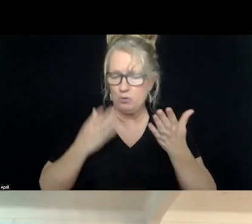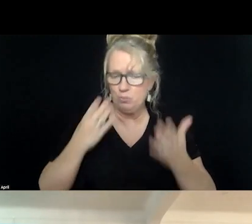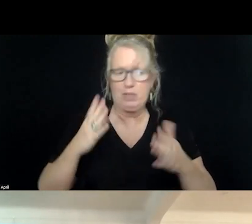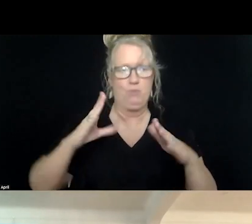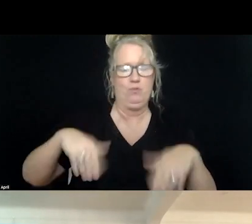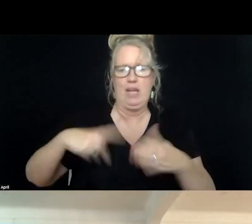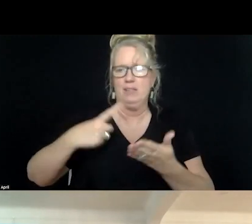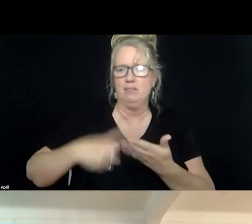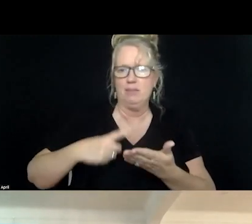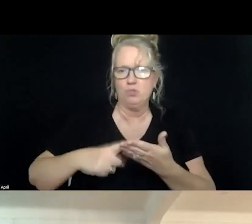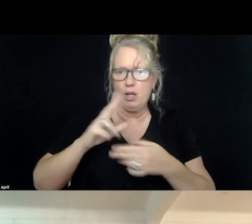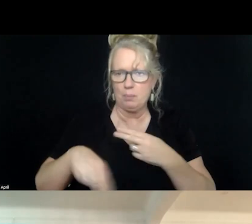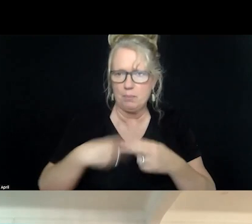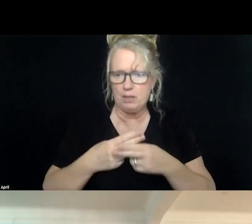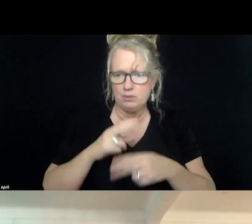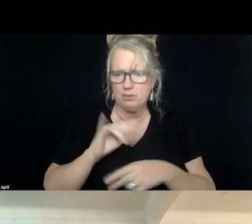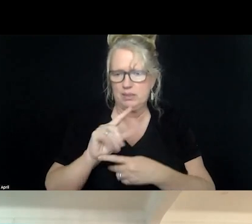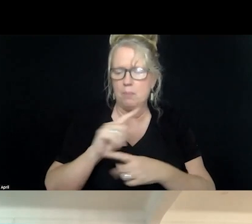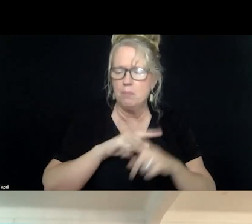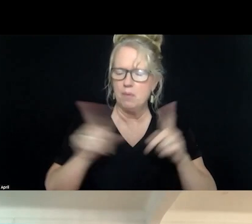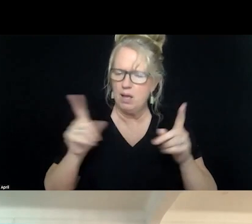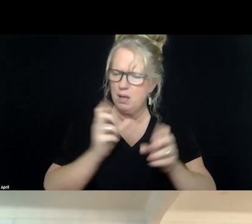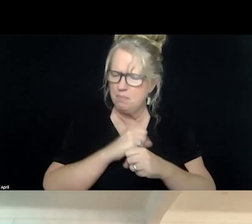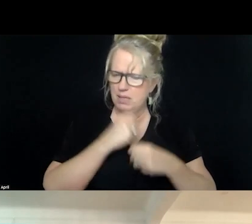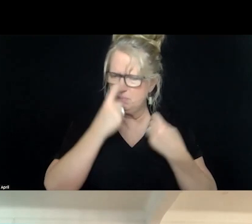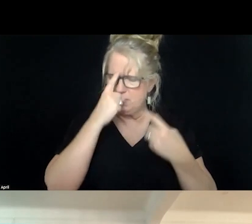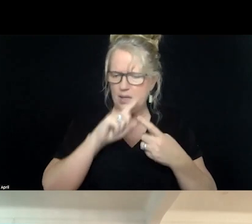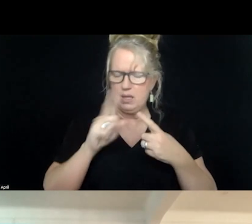IT MAKES ME THINK THAT A SERVICE SIMILAR TO THAT CAN BE